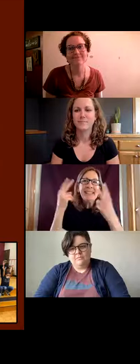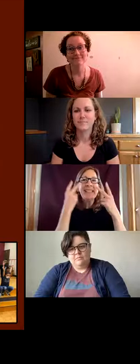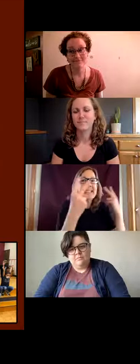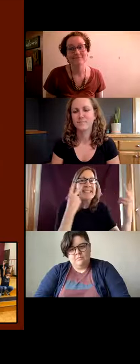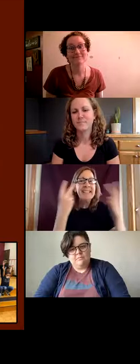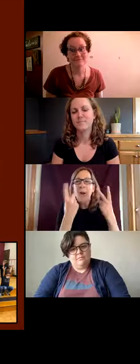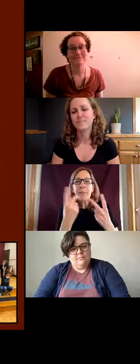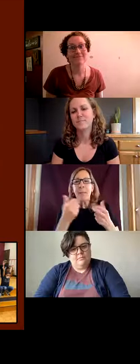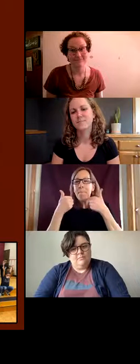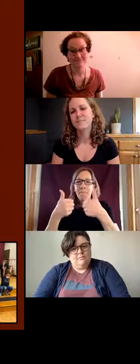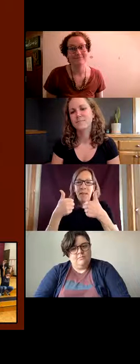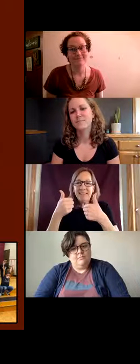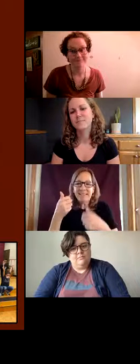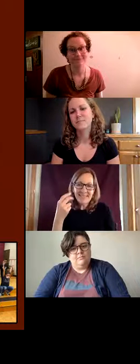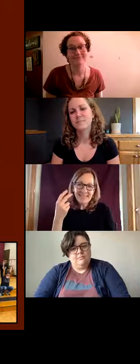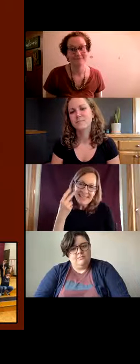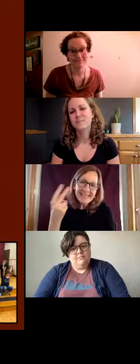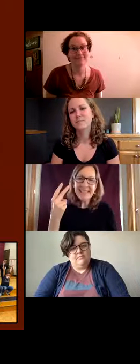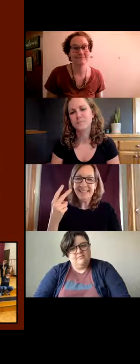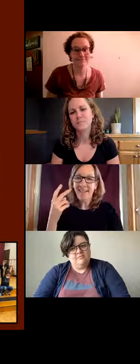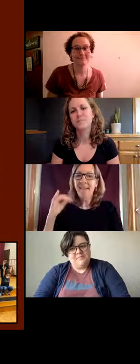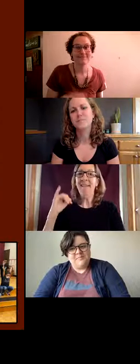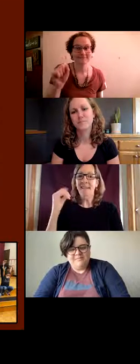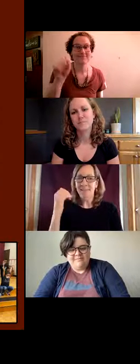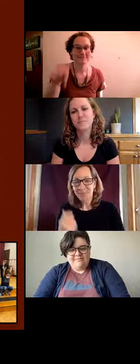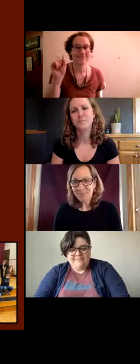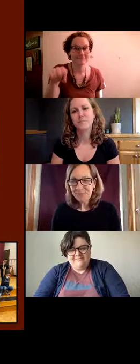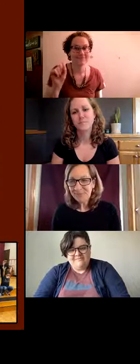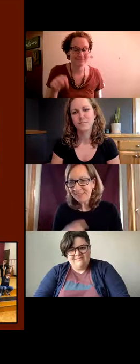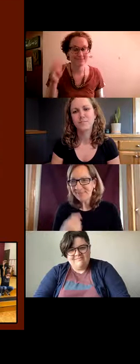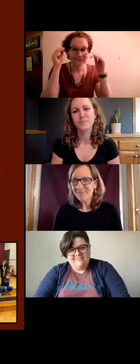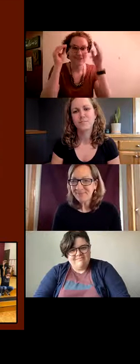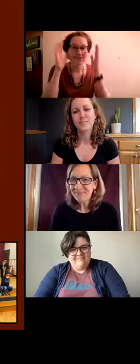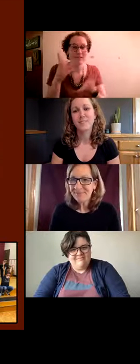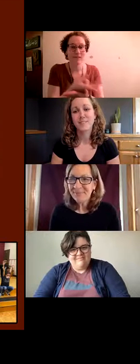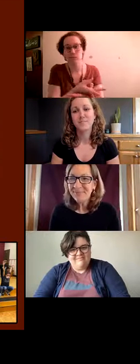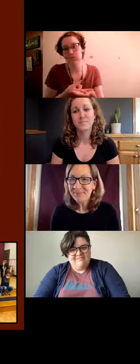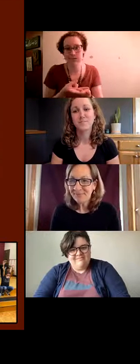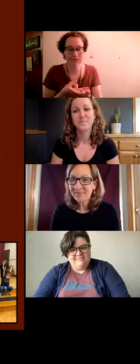It's a really rich experience for students to see what they're learning and make it applicable.